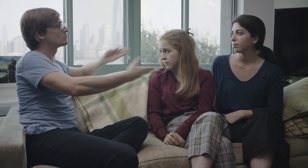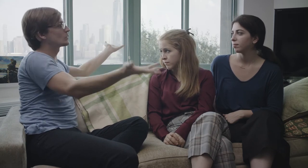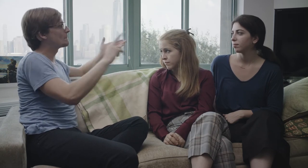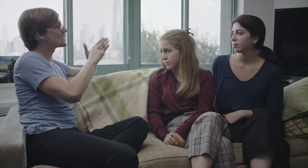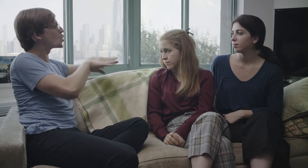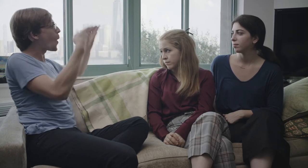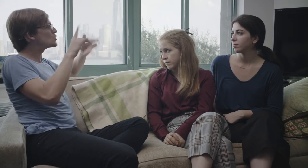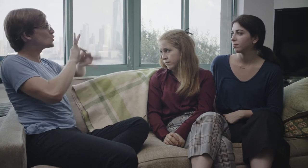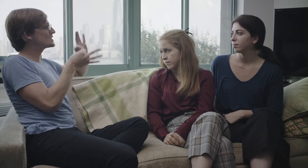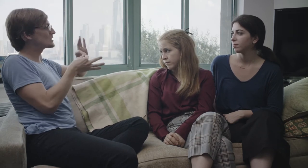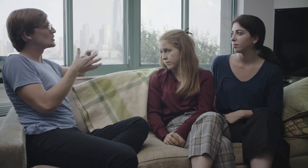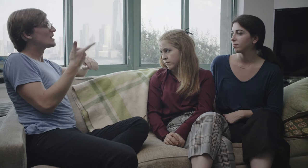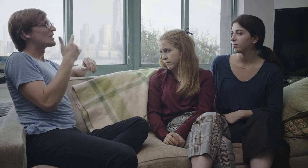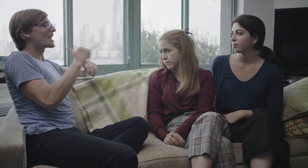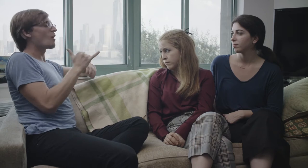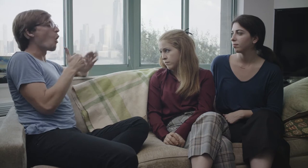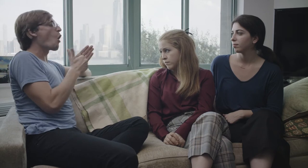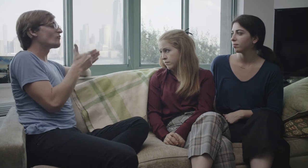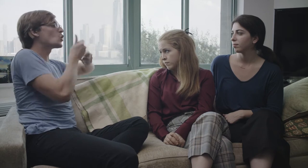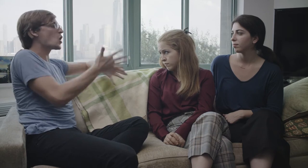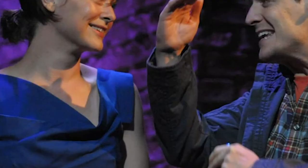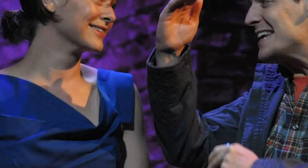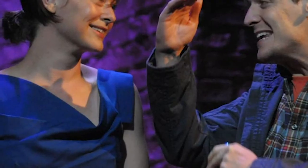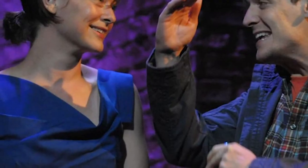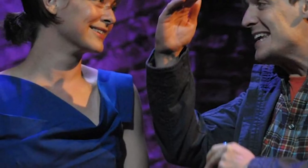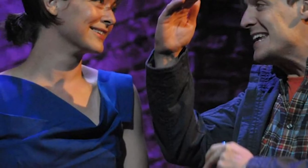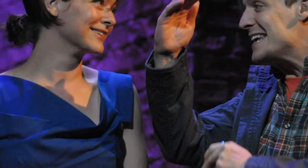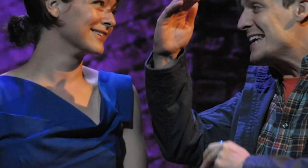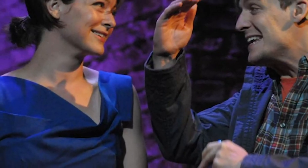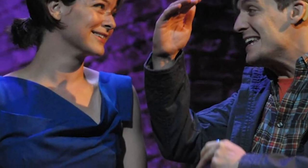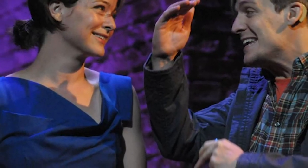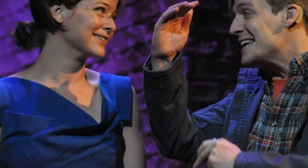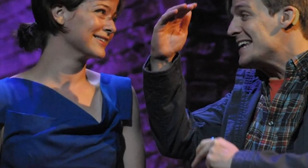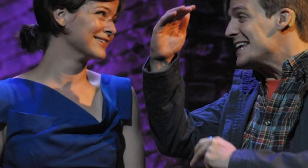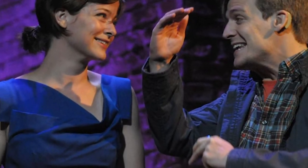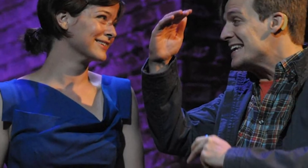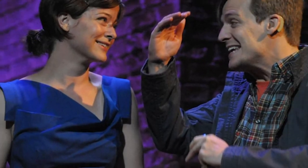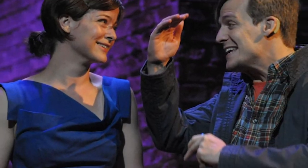so that it's not open to interpretation. I think often you lose authenticity